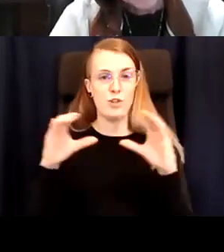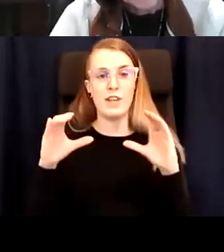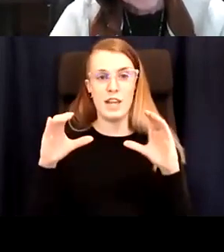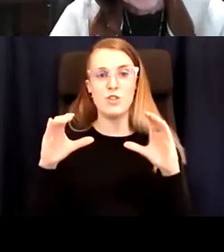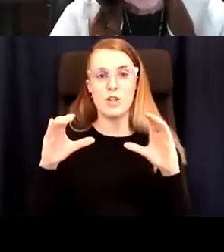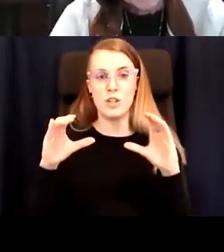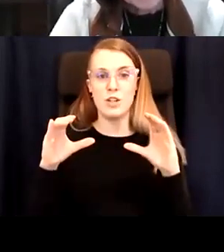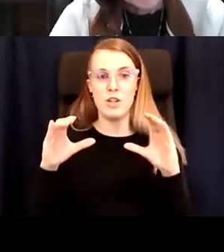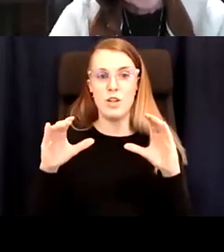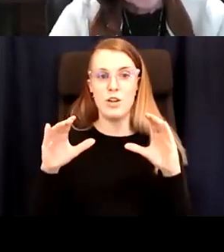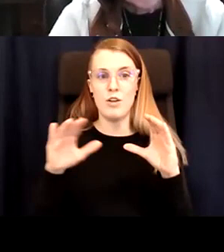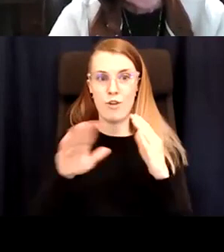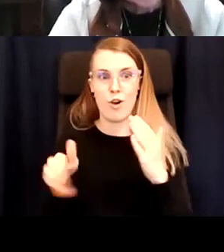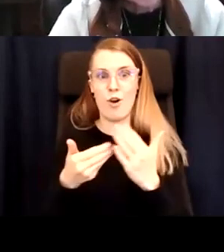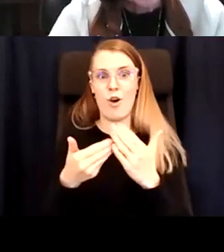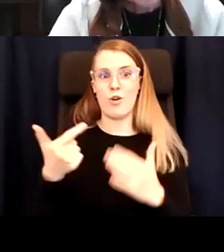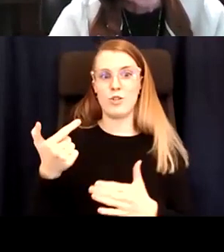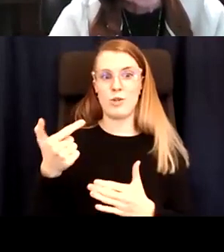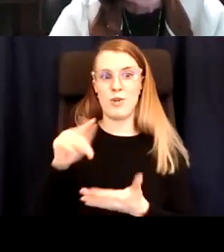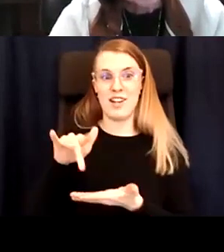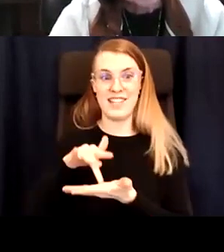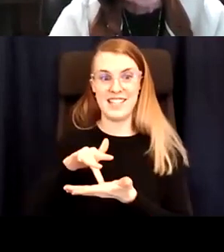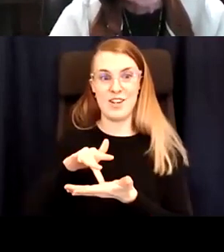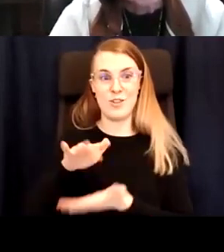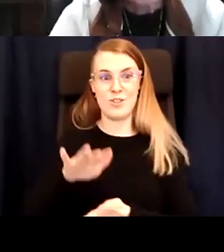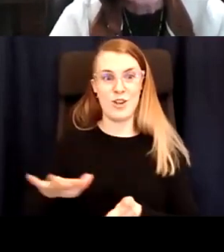the centers across the state.